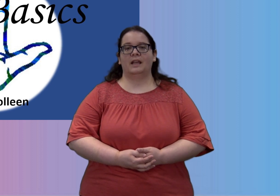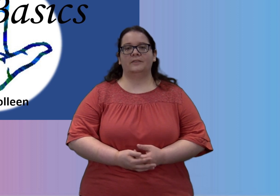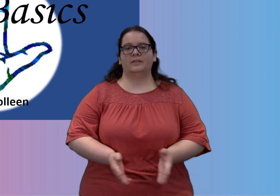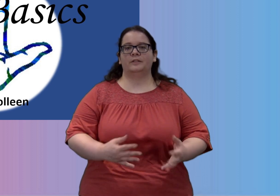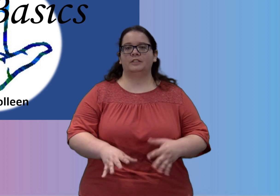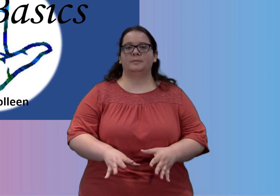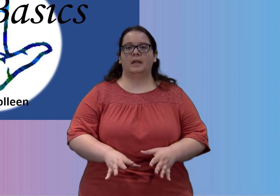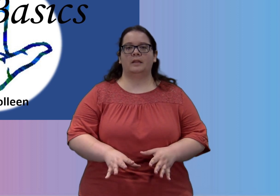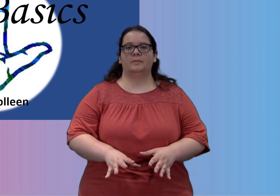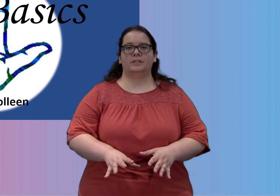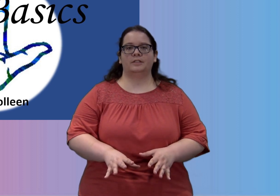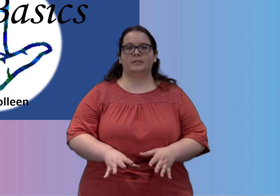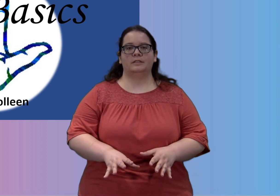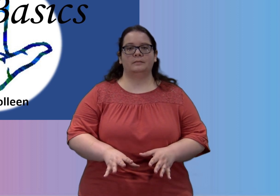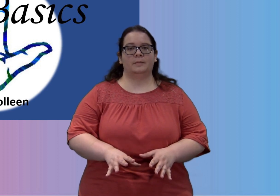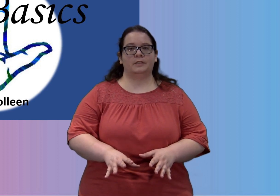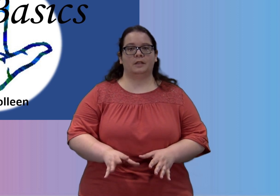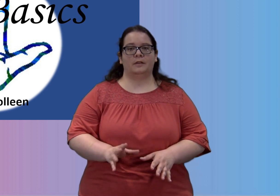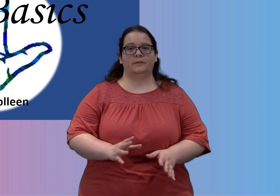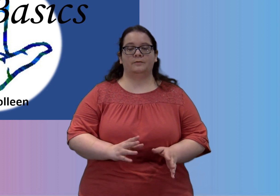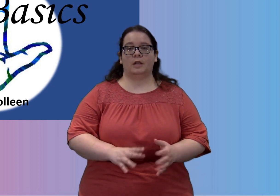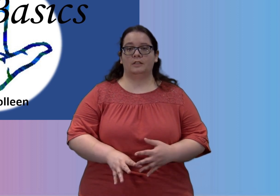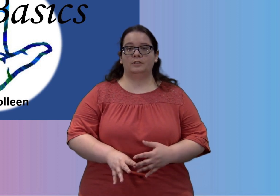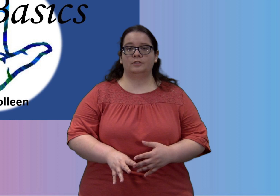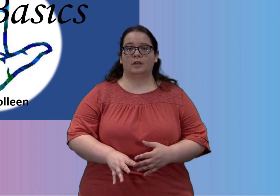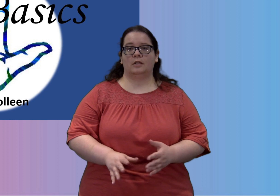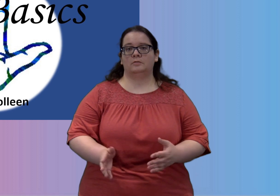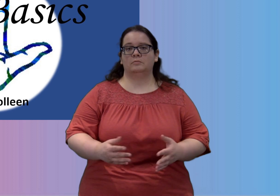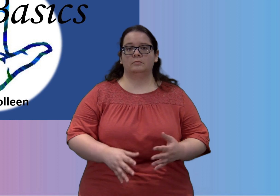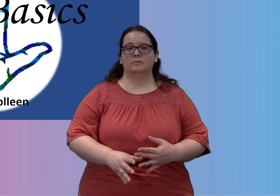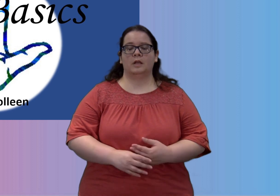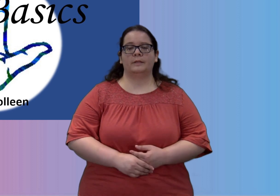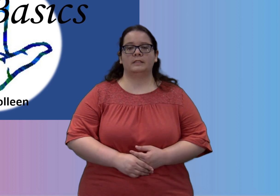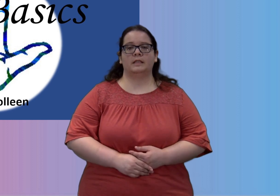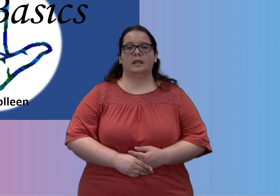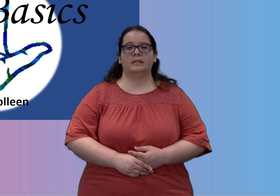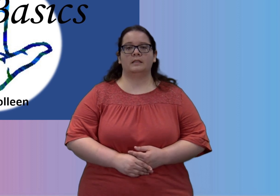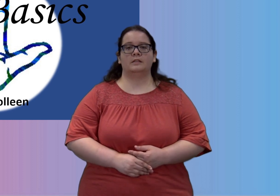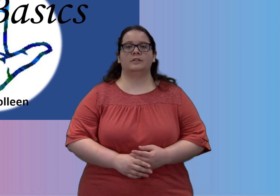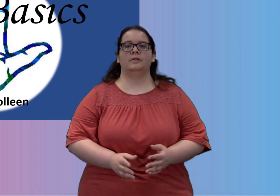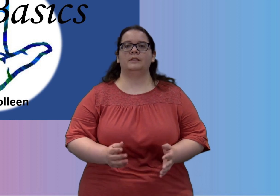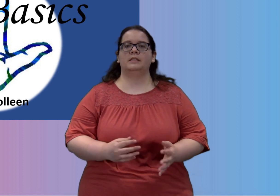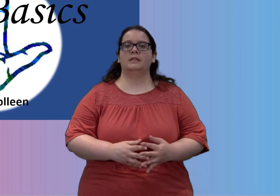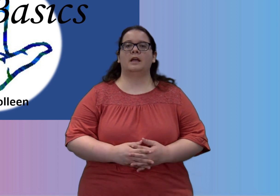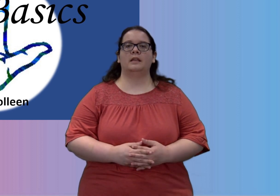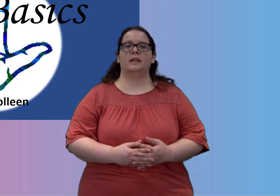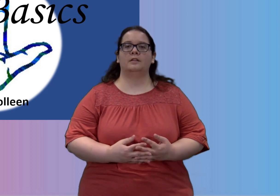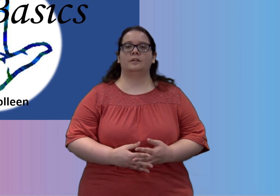I've kind of reached my personal limit of knowledge on topics in ASL, so until I can learn a